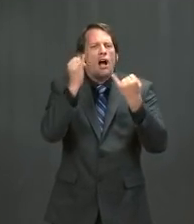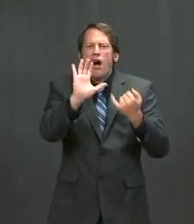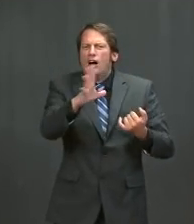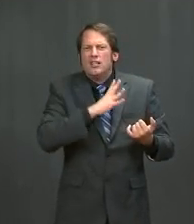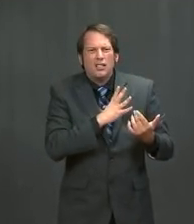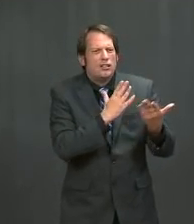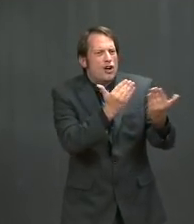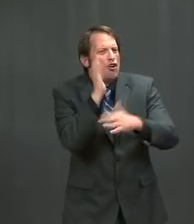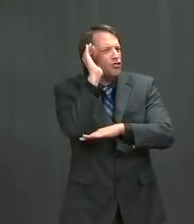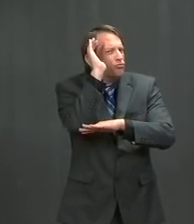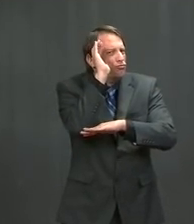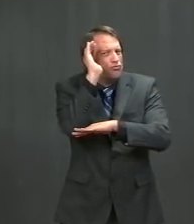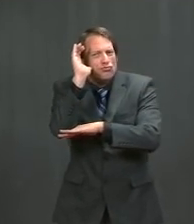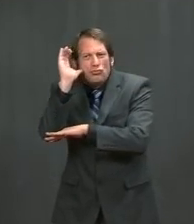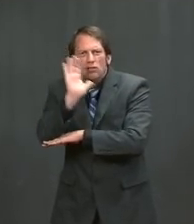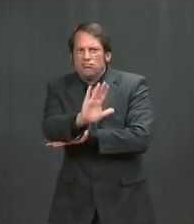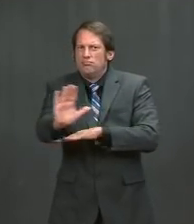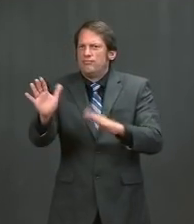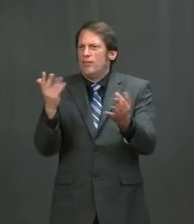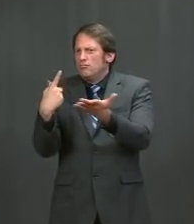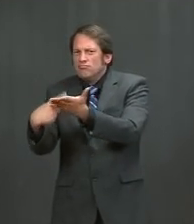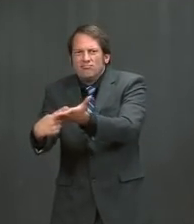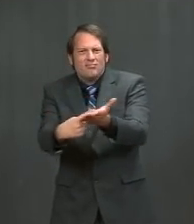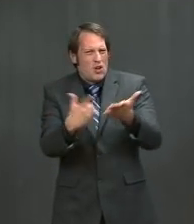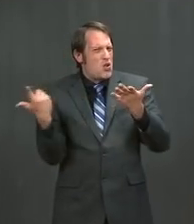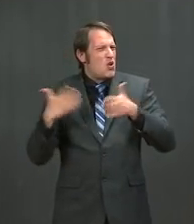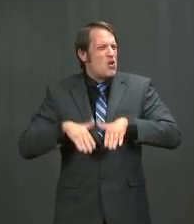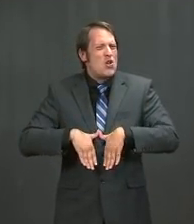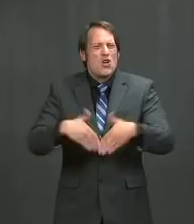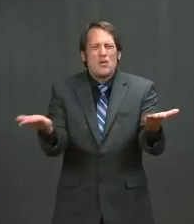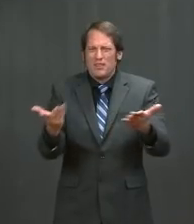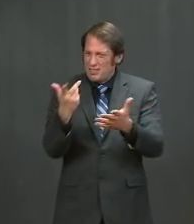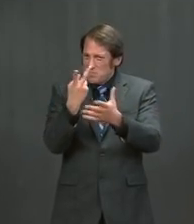And he looks forward to having conversations with members of both parties about how to address